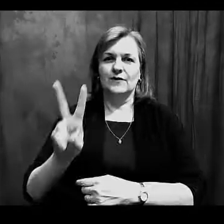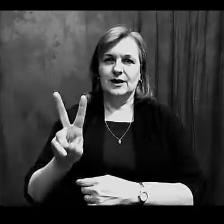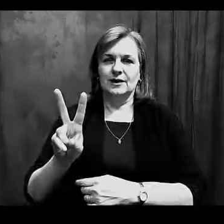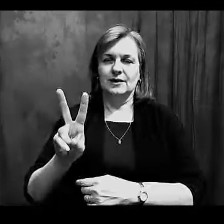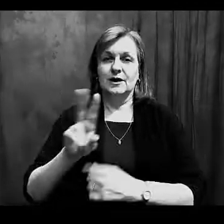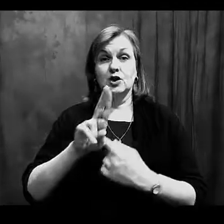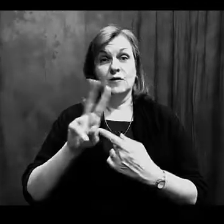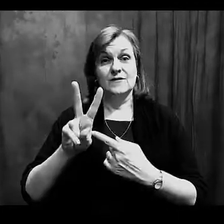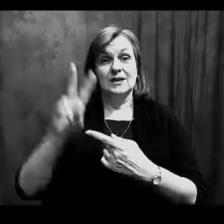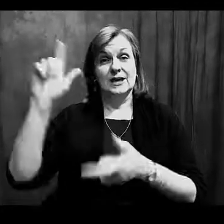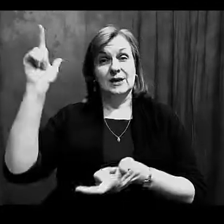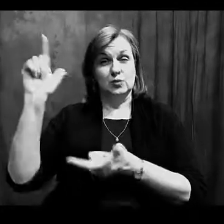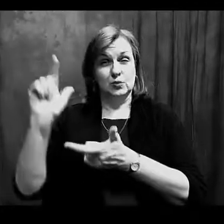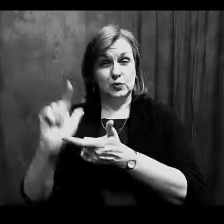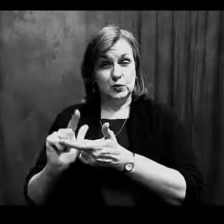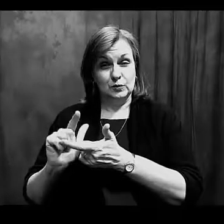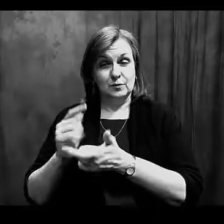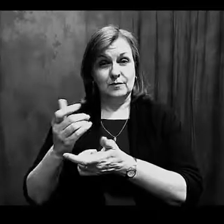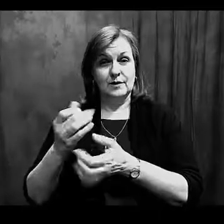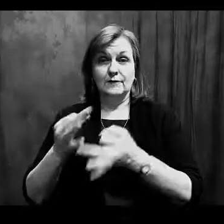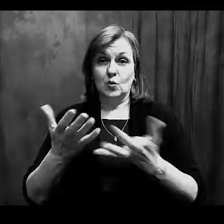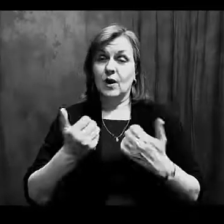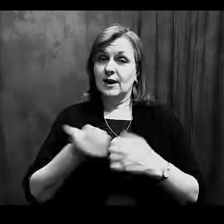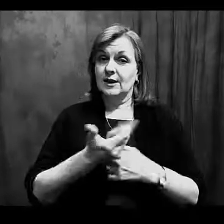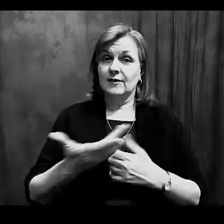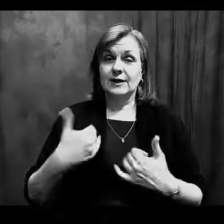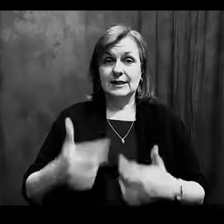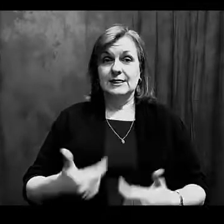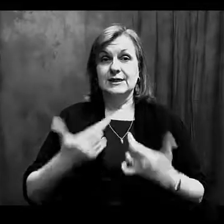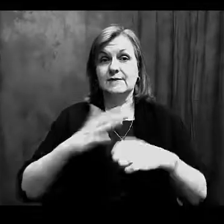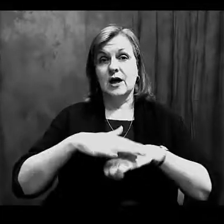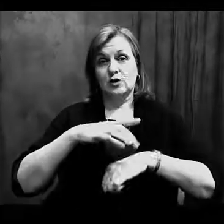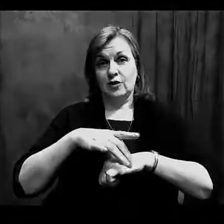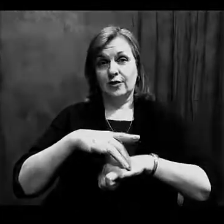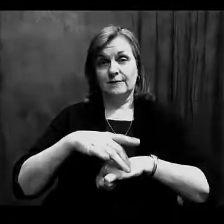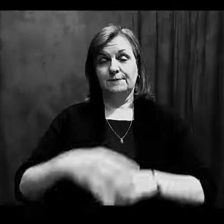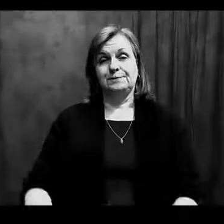lower UV if you want anything to live on the surface of this planet